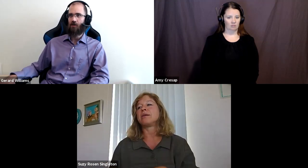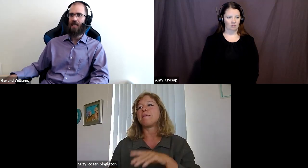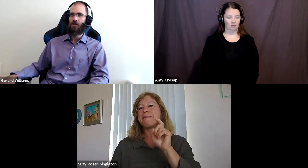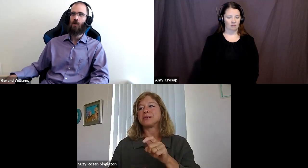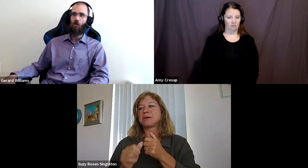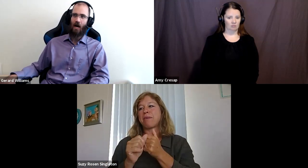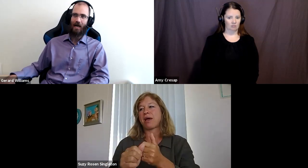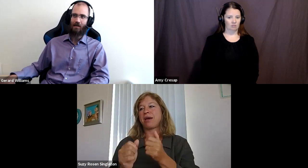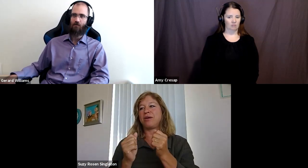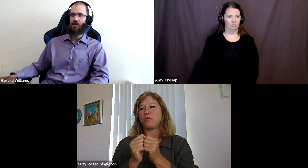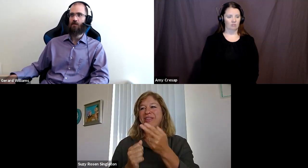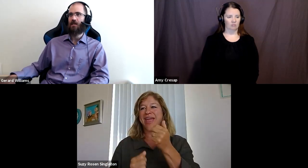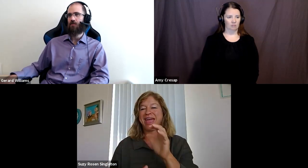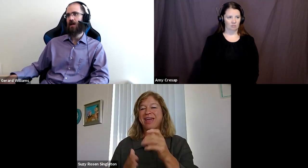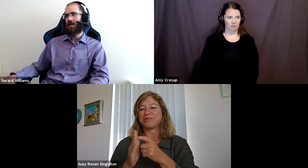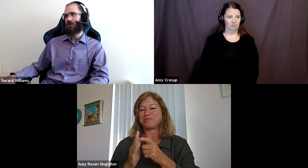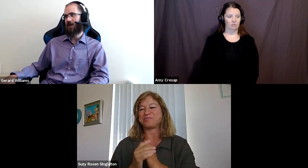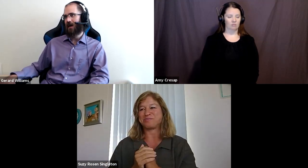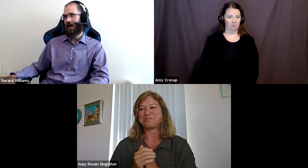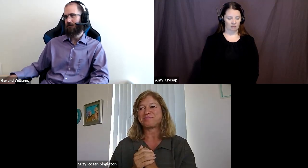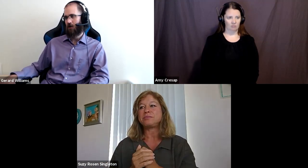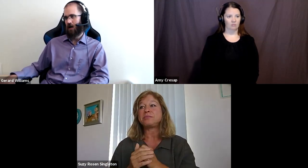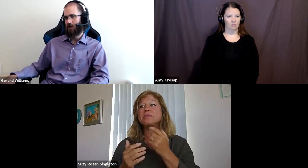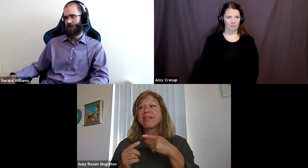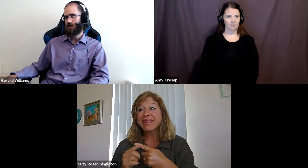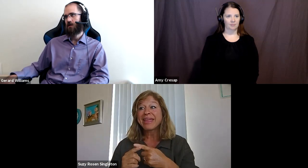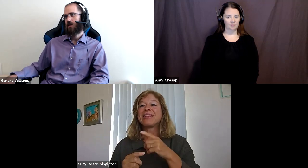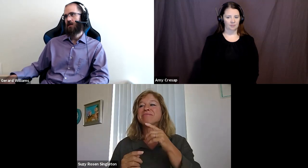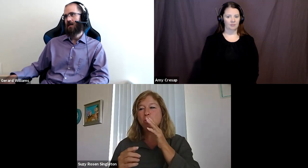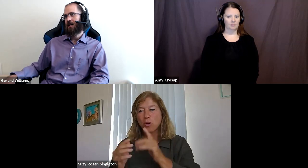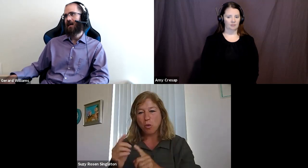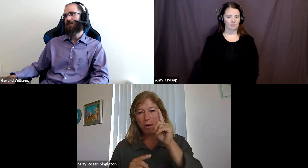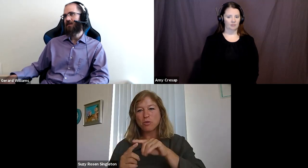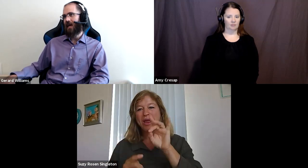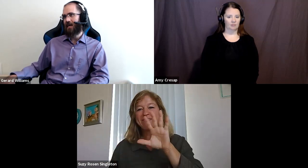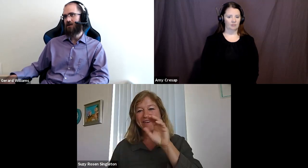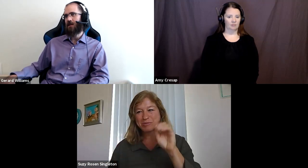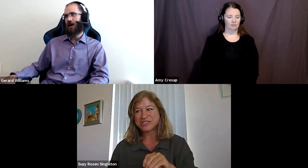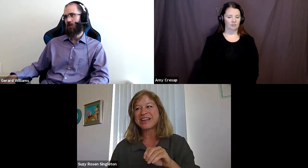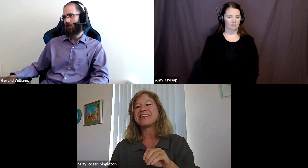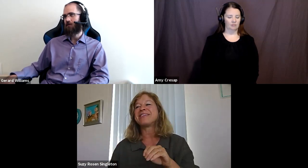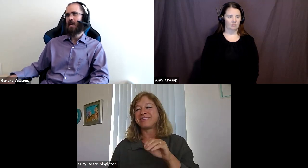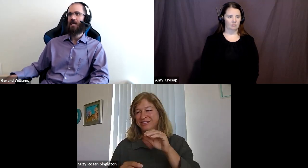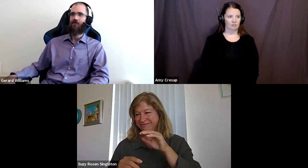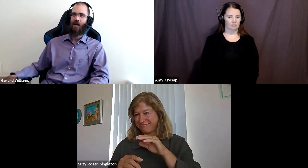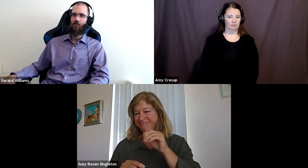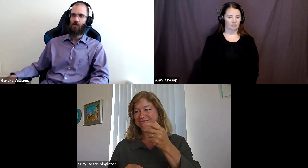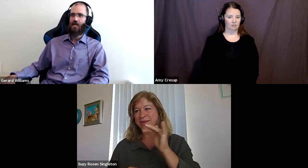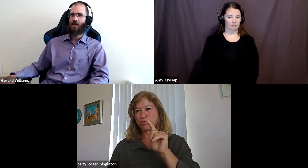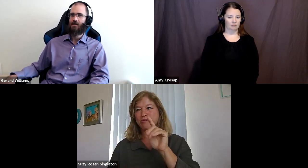nationwide must be compliant with HAC requirements. And then that will go up to 85% April 4th